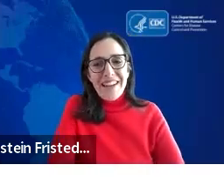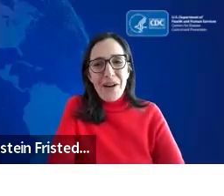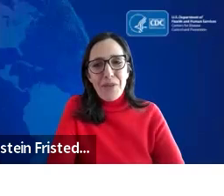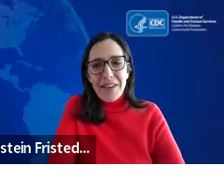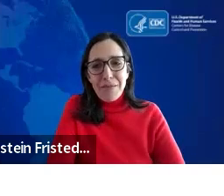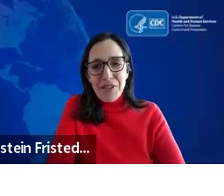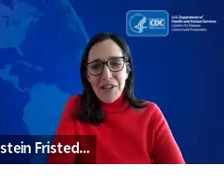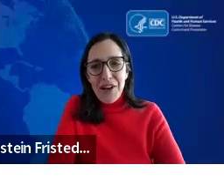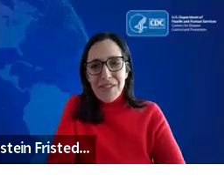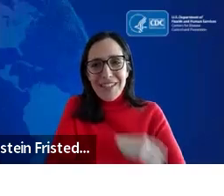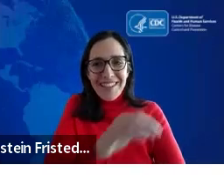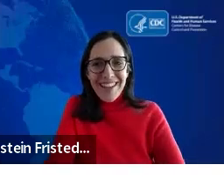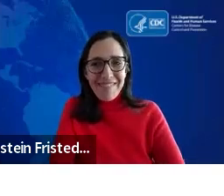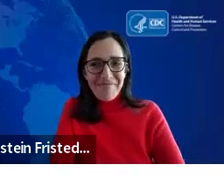And really appreciate the conversation today.